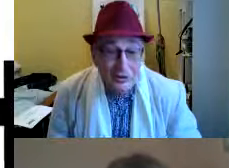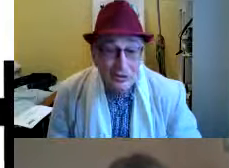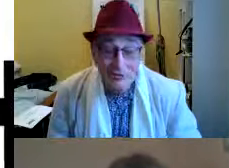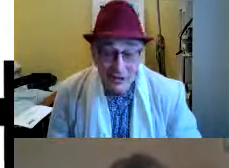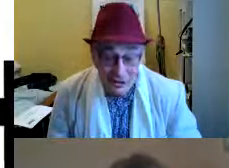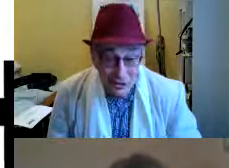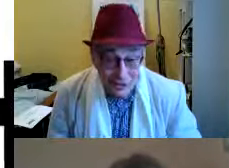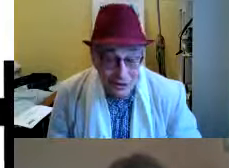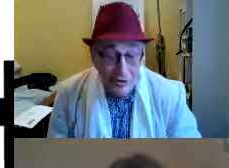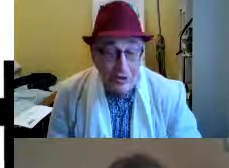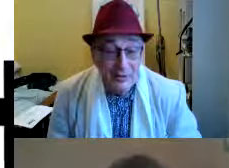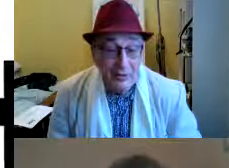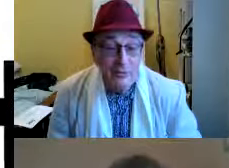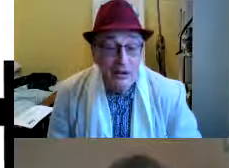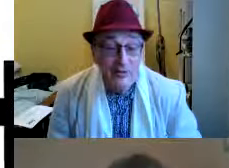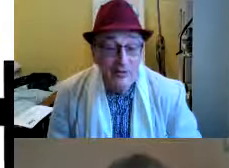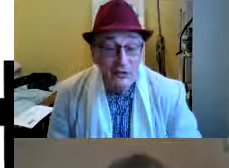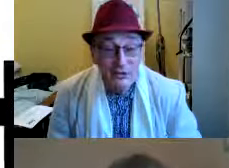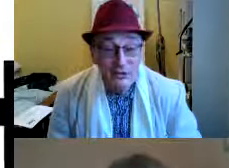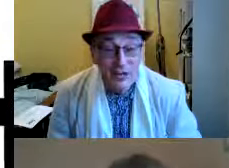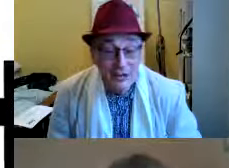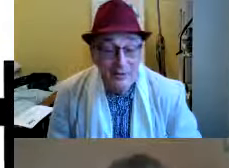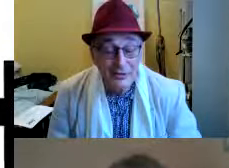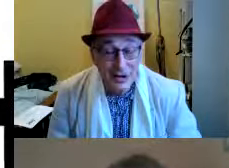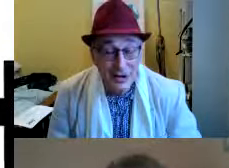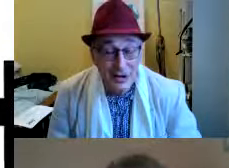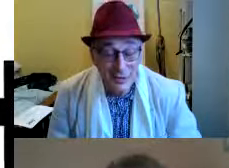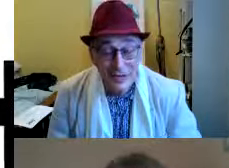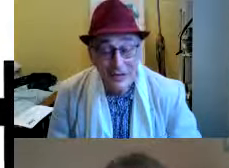durational so that it will be over a certain length of time but that